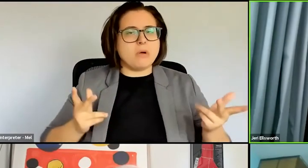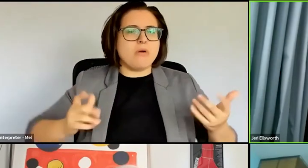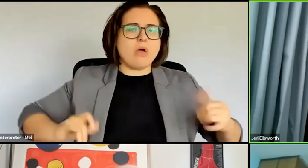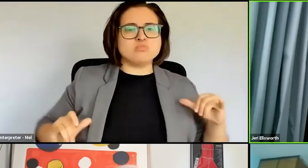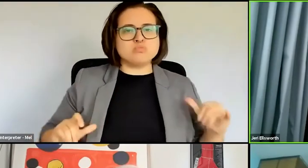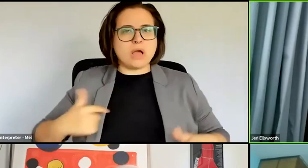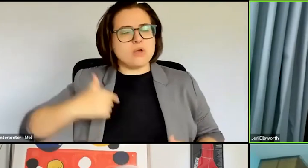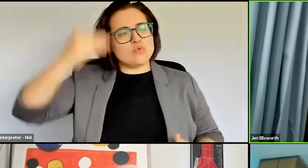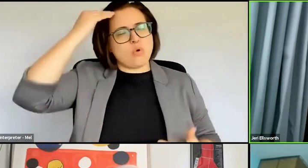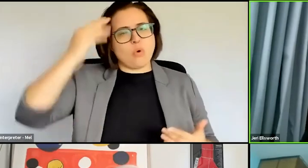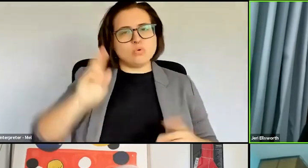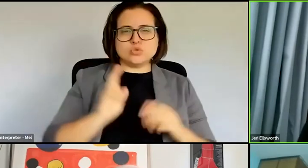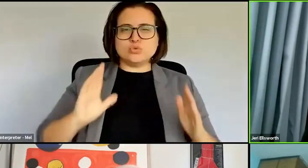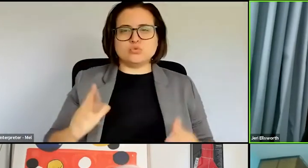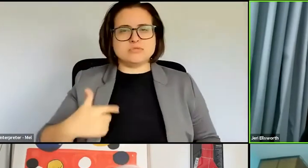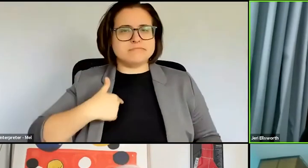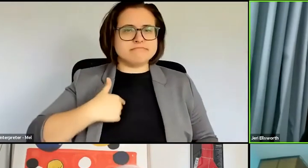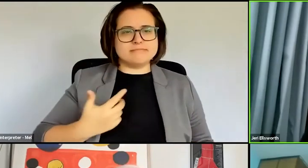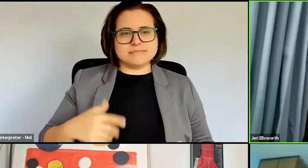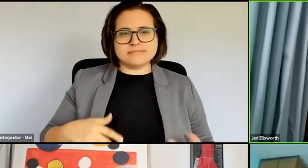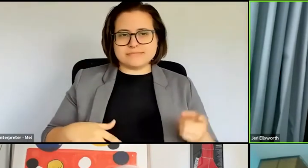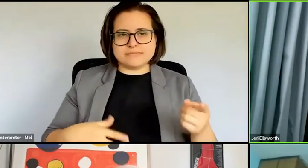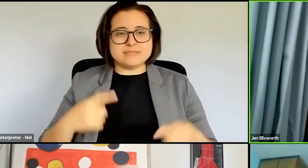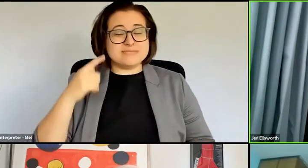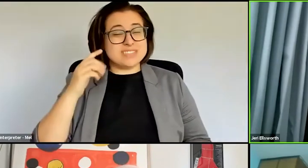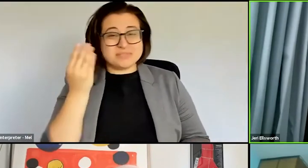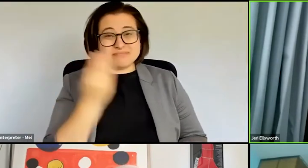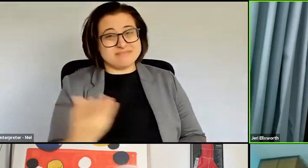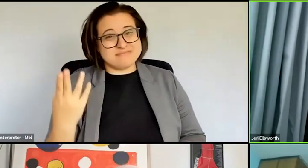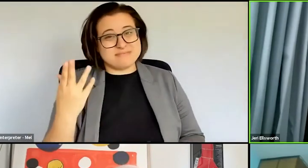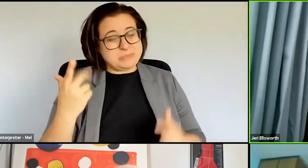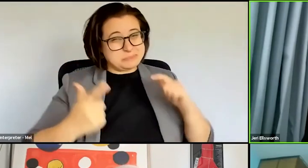Well I think the biggest innovation in the last couple decades is you